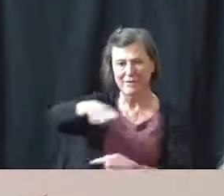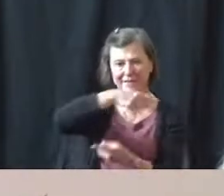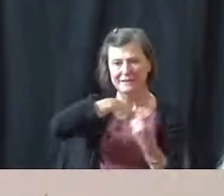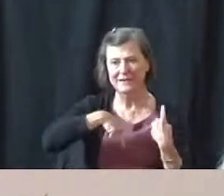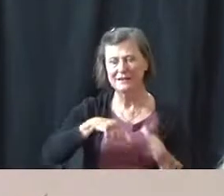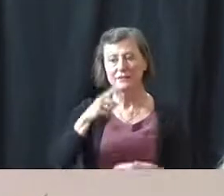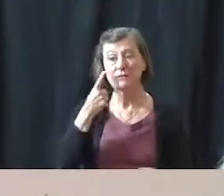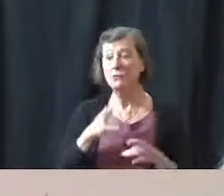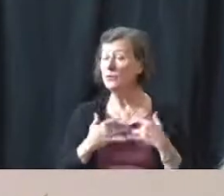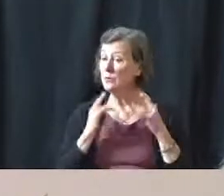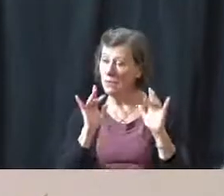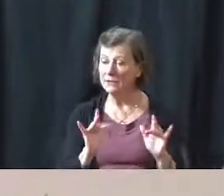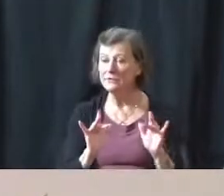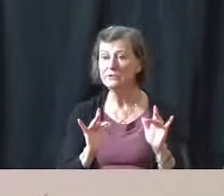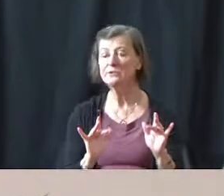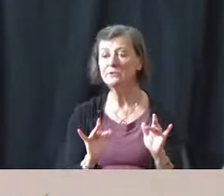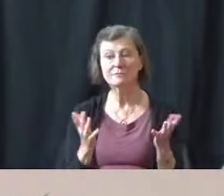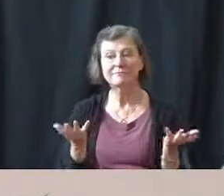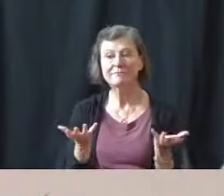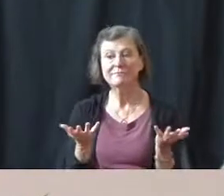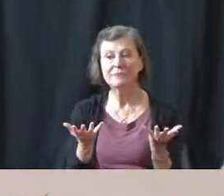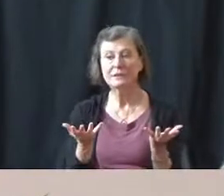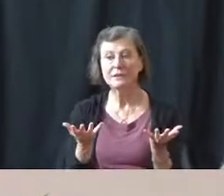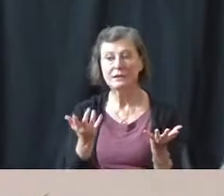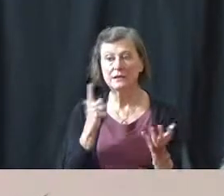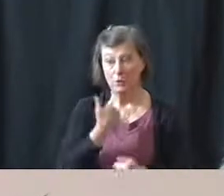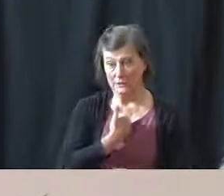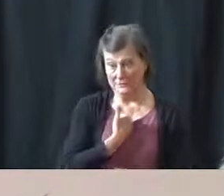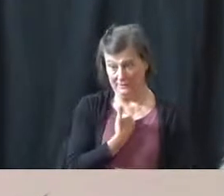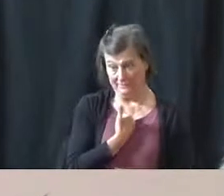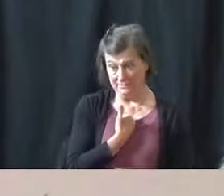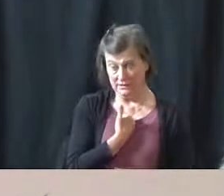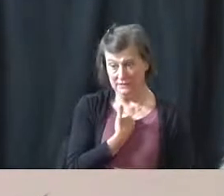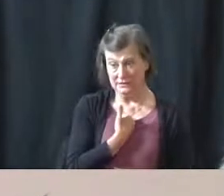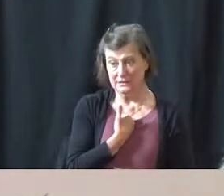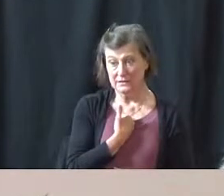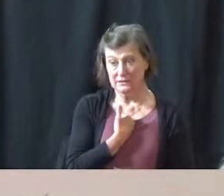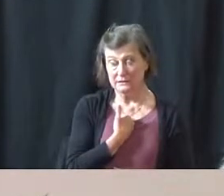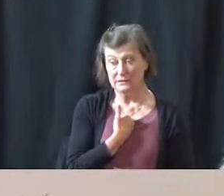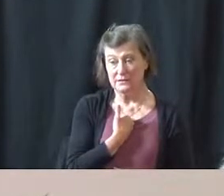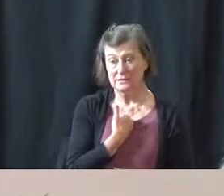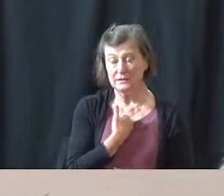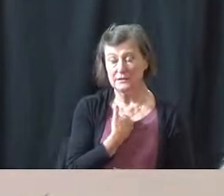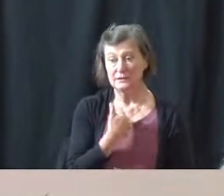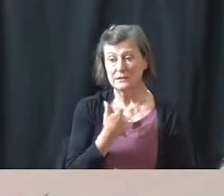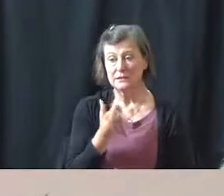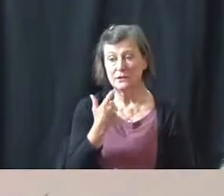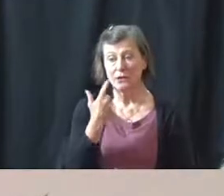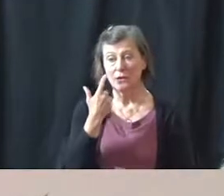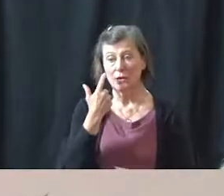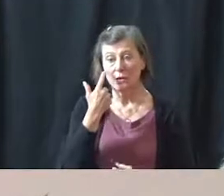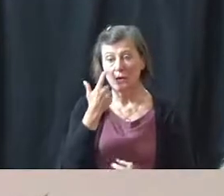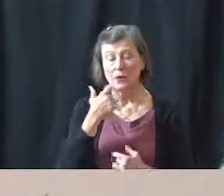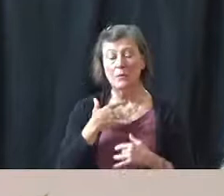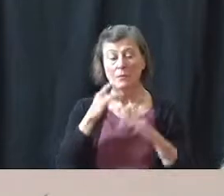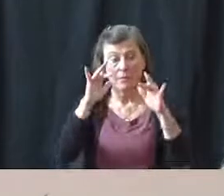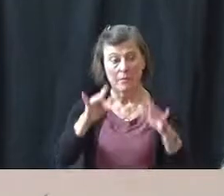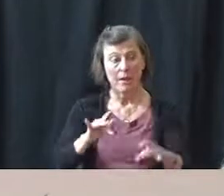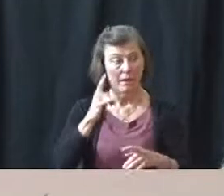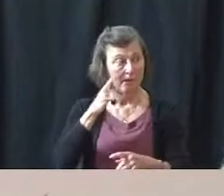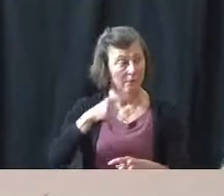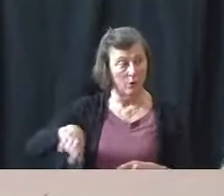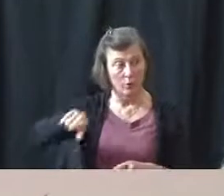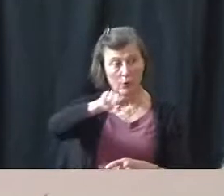For compassion, for ourselves, compassion for those around us.